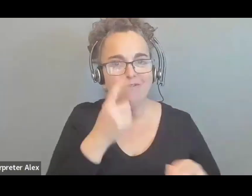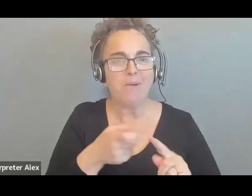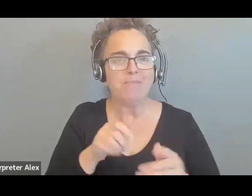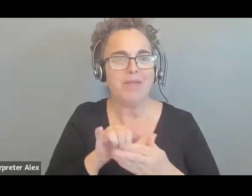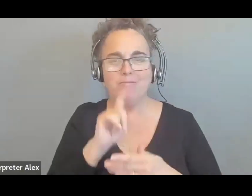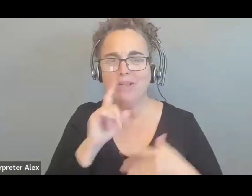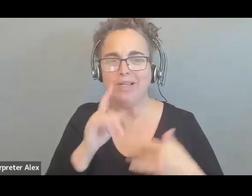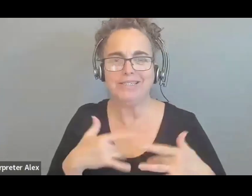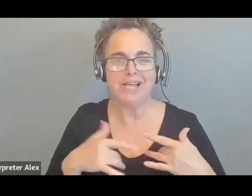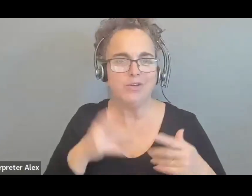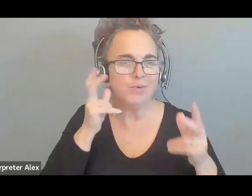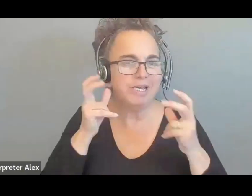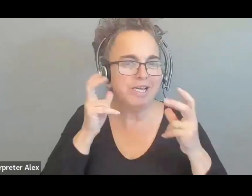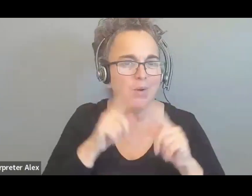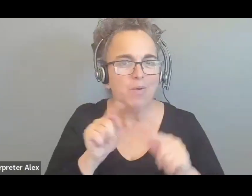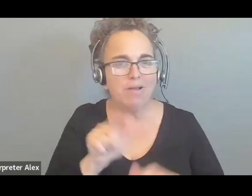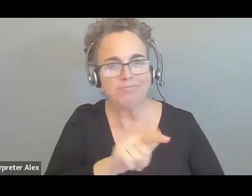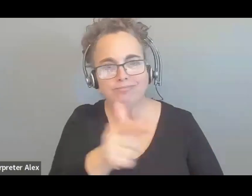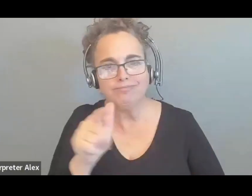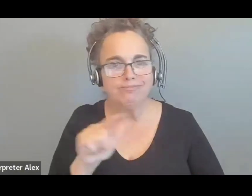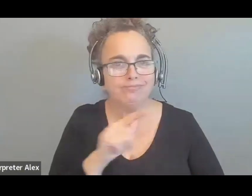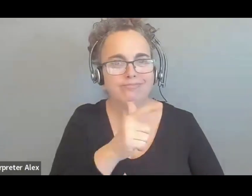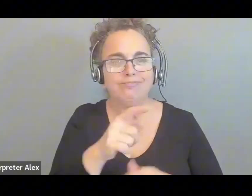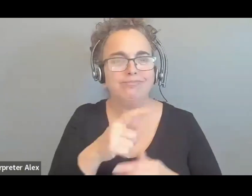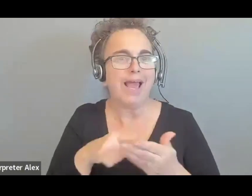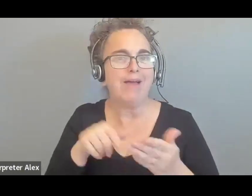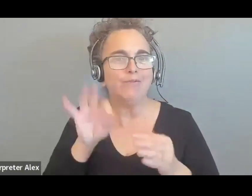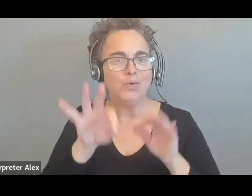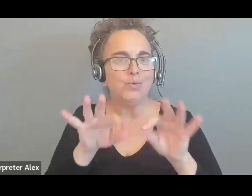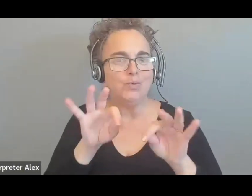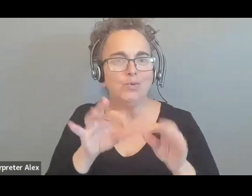what my fellow panelists have to say and to share today with all of you.